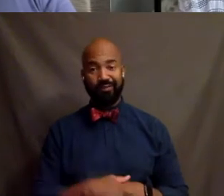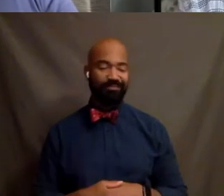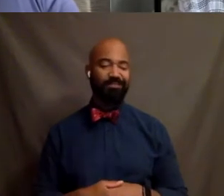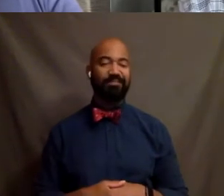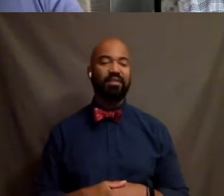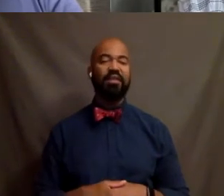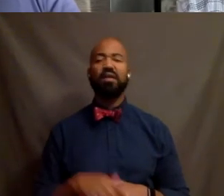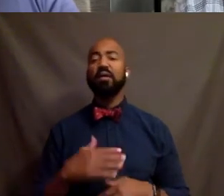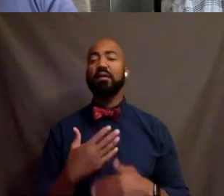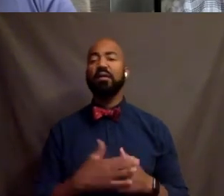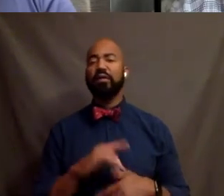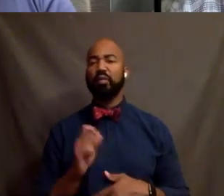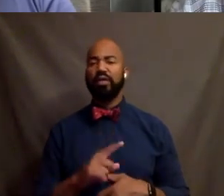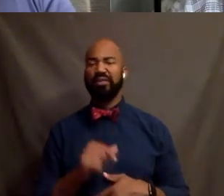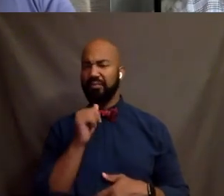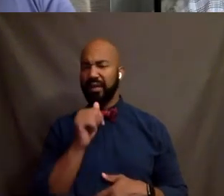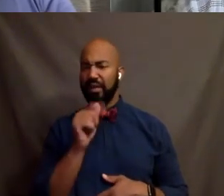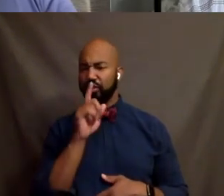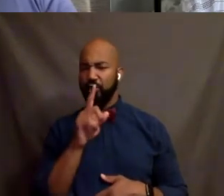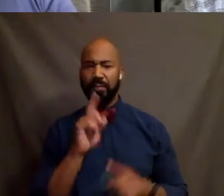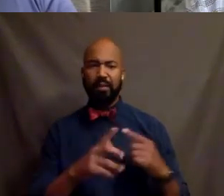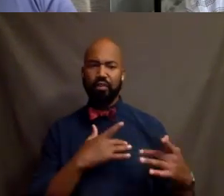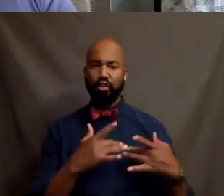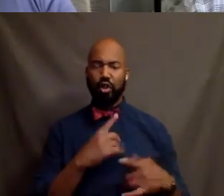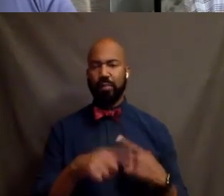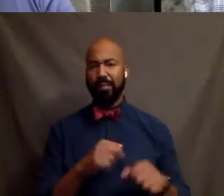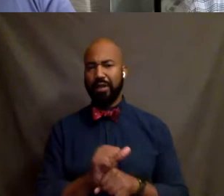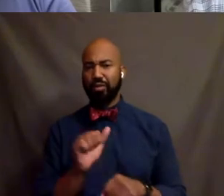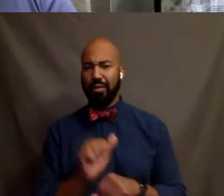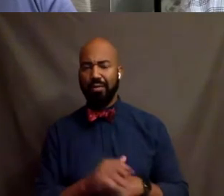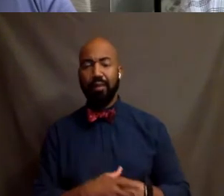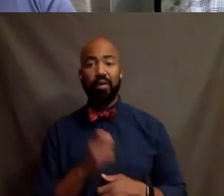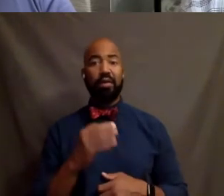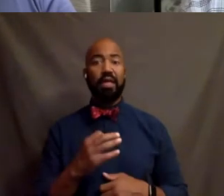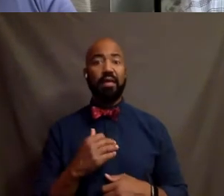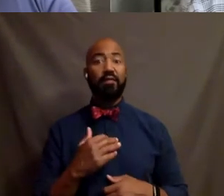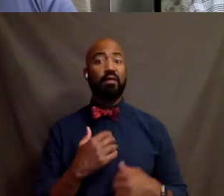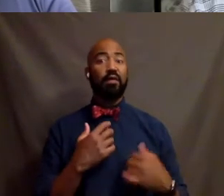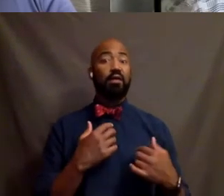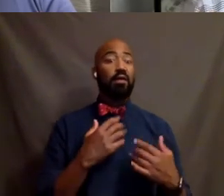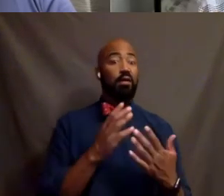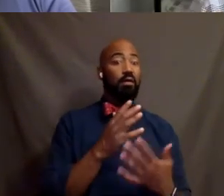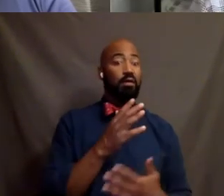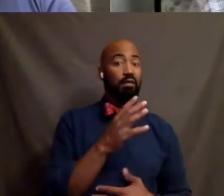but I'm worried about what will happen with my job if I start to move towards a more masculine presentation. Do you have any suggestions or experience